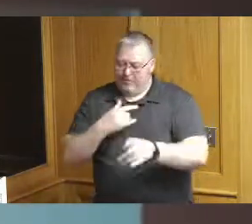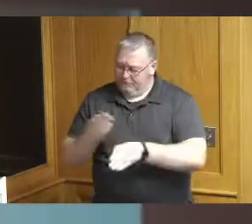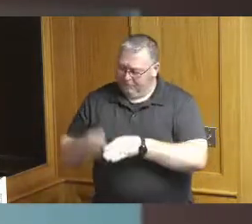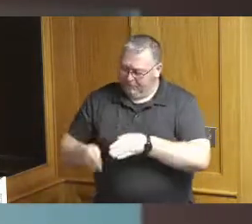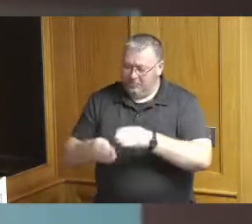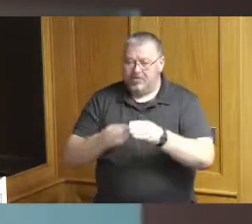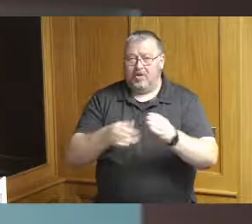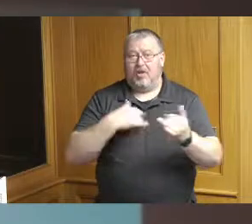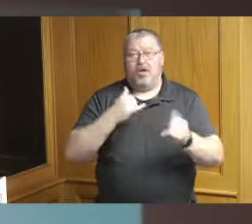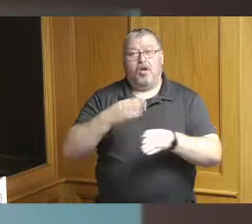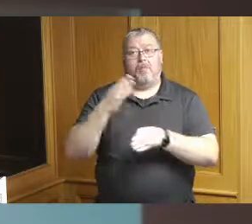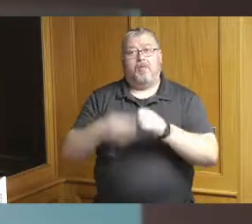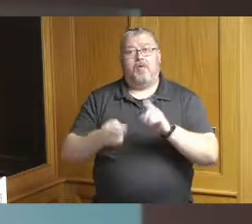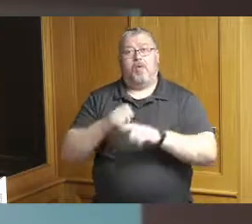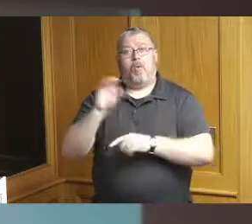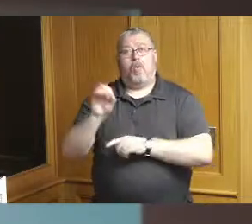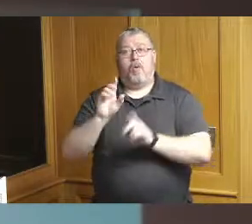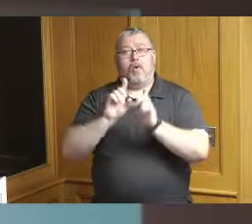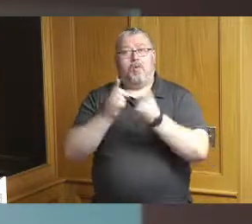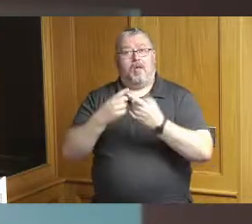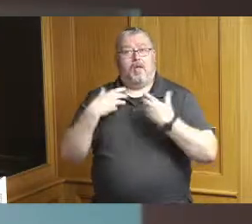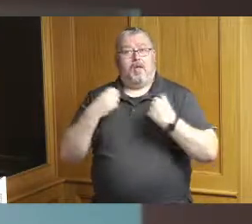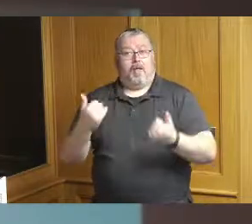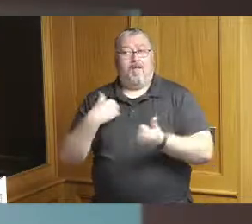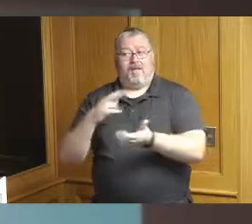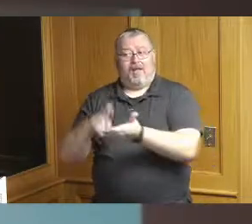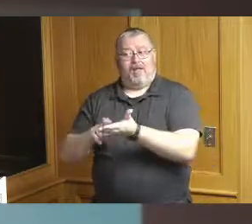being completed by the Ohio Department of Health they have a contractor that's doing this work